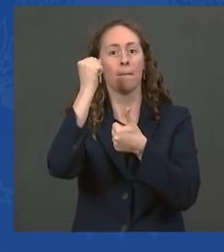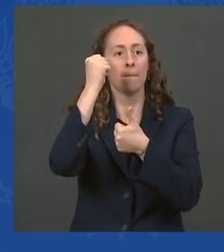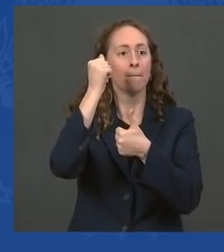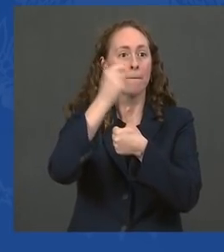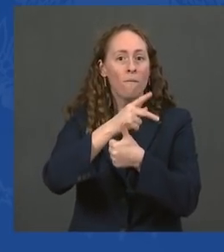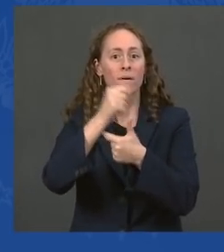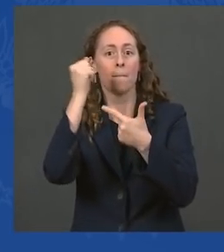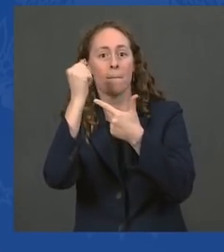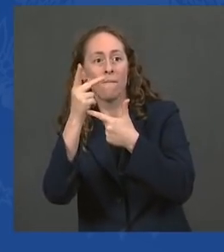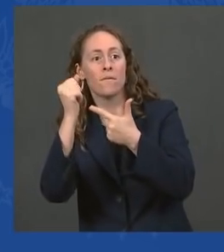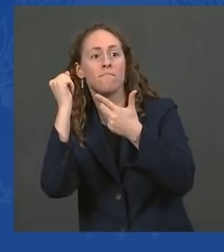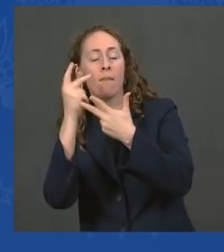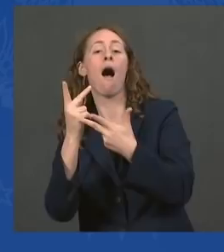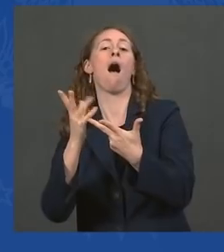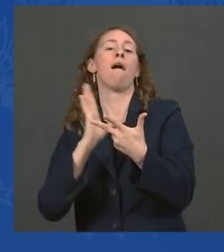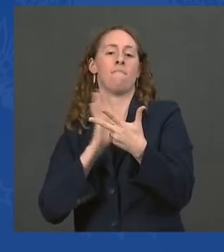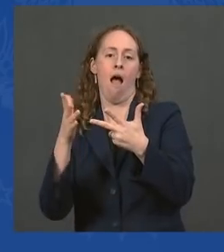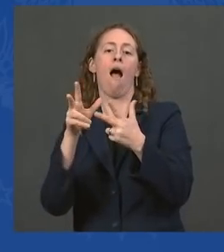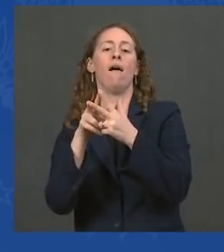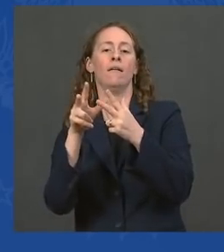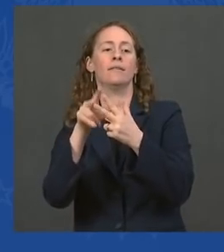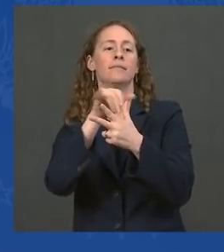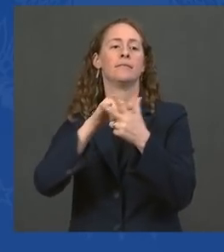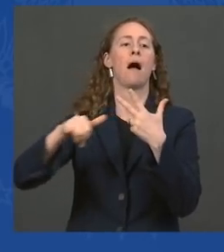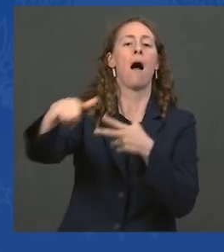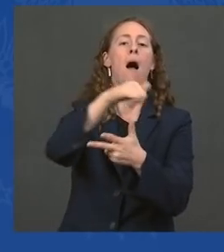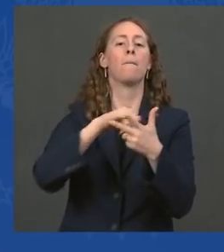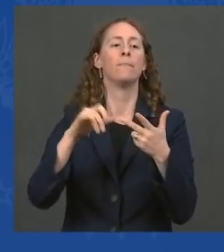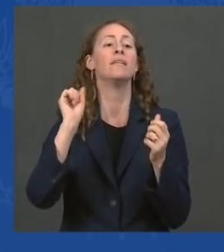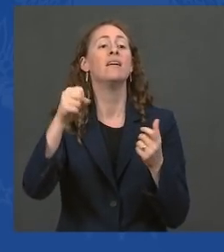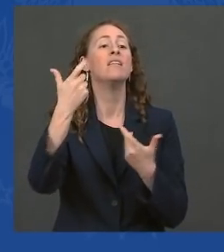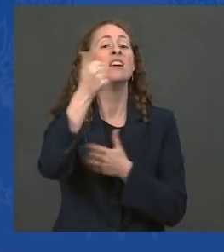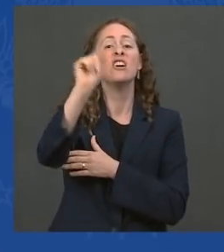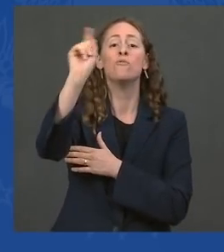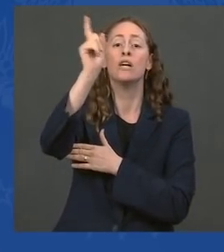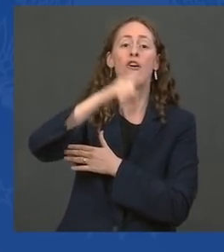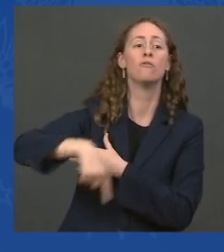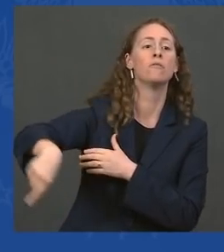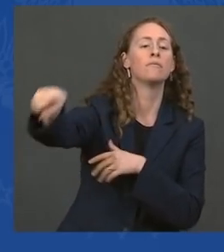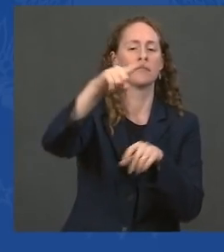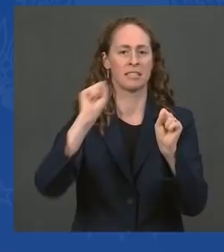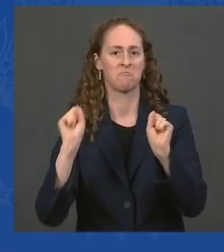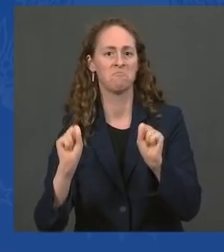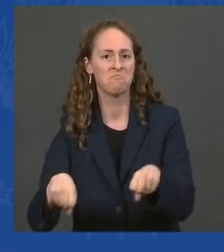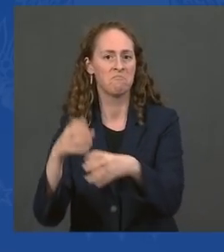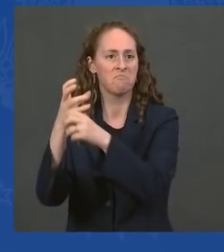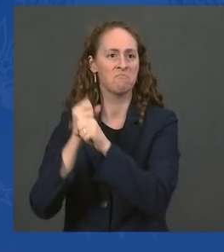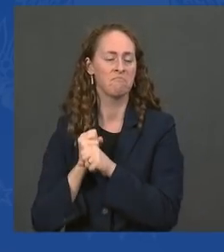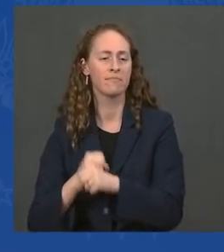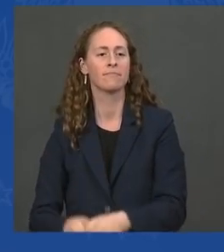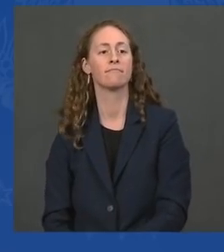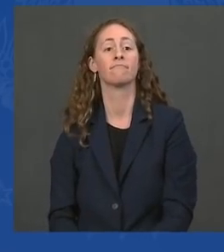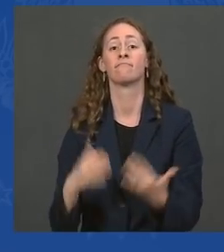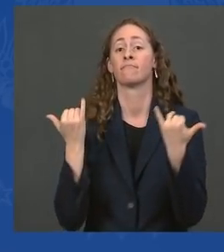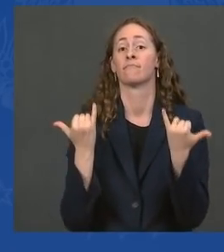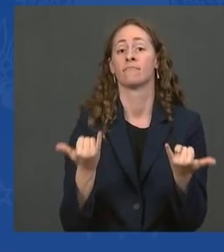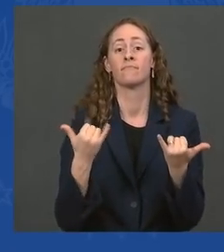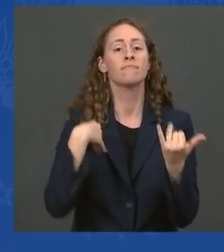Already, more than 1 out of 3 eligible seniors have gotten their third shot -- the booster. And we're going to continue to provide